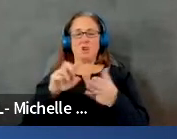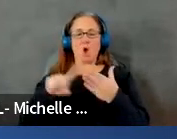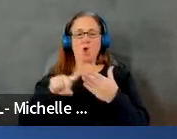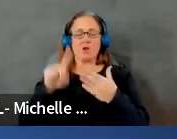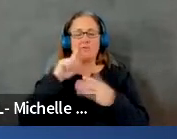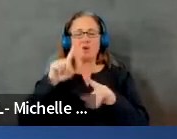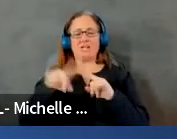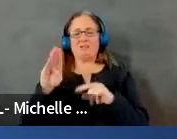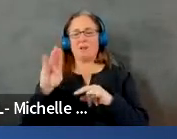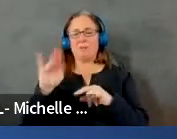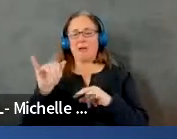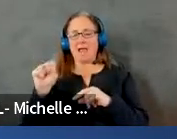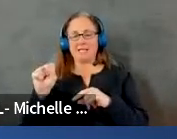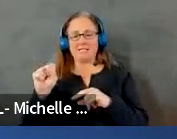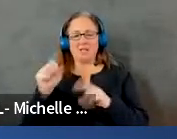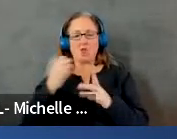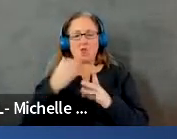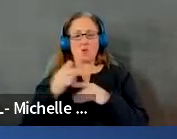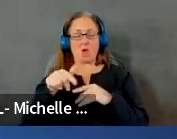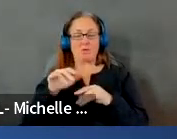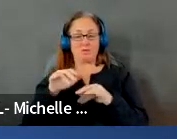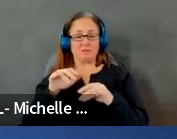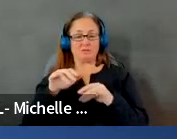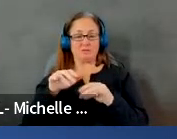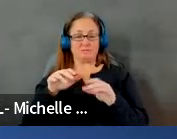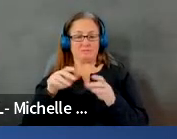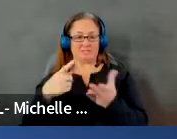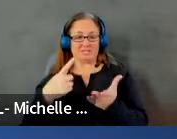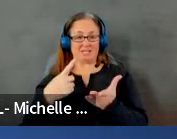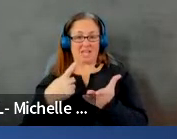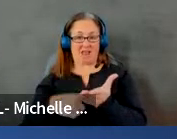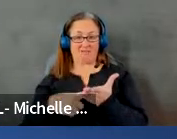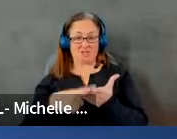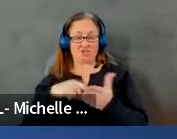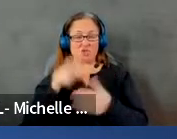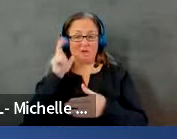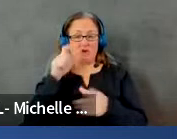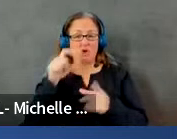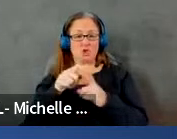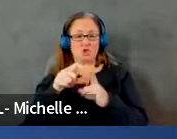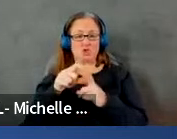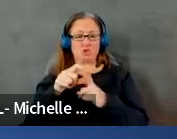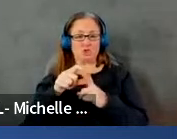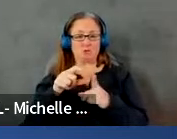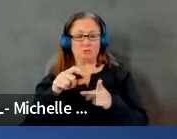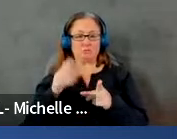And throughout the course of this conversation, you sort of heard this term. So I'll just kind